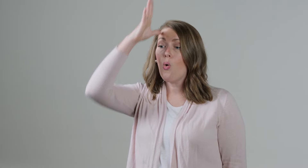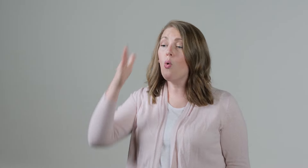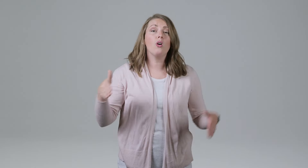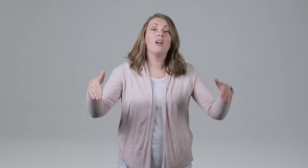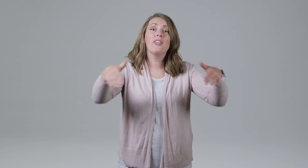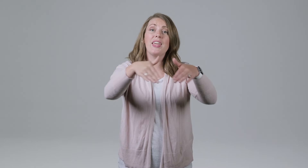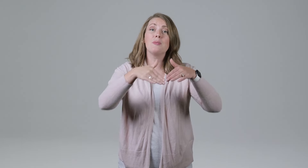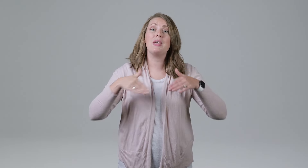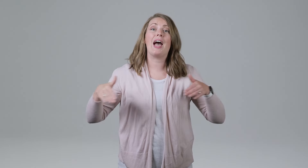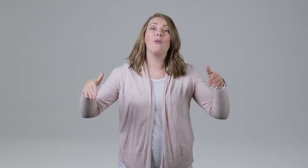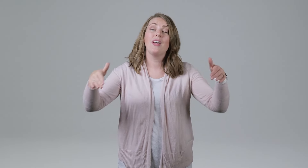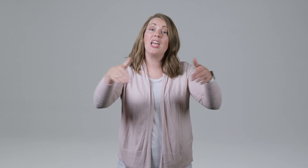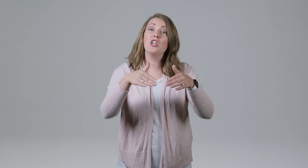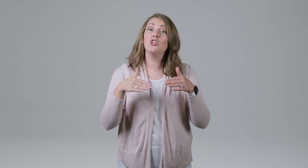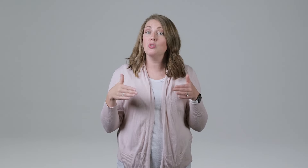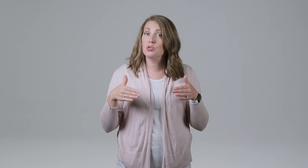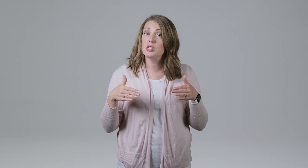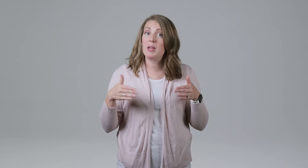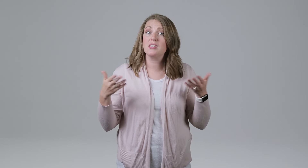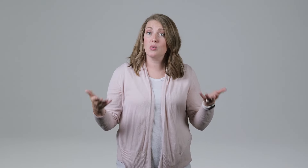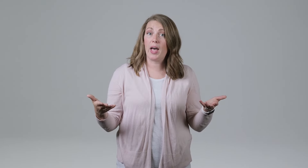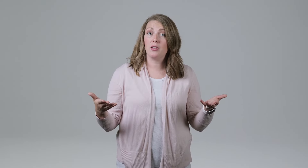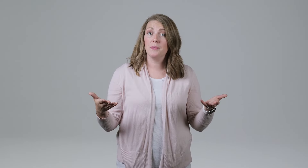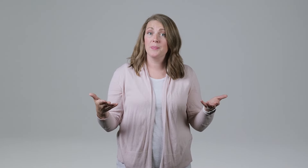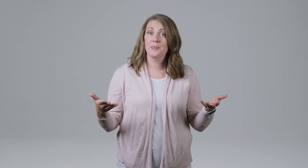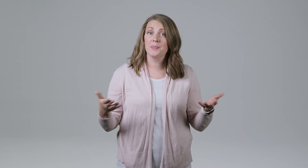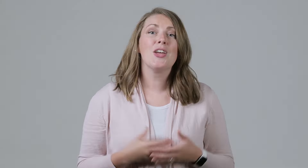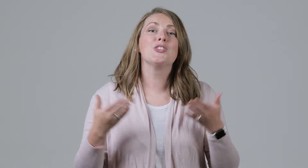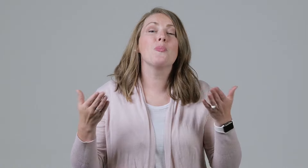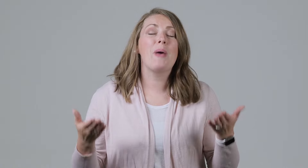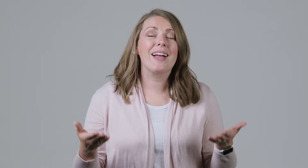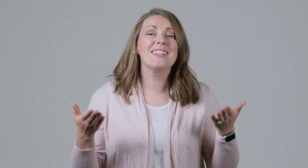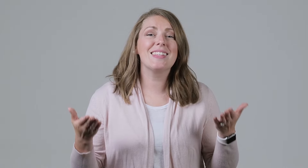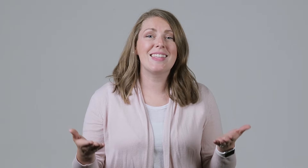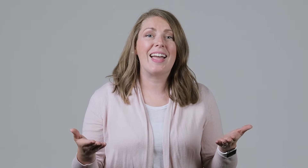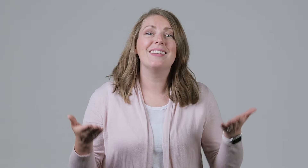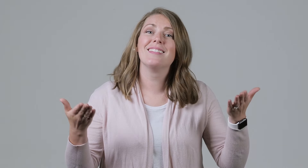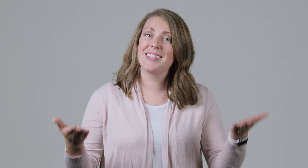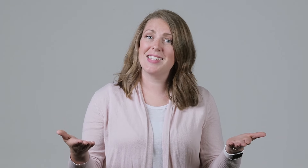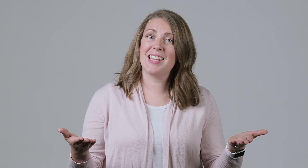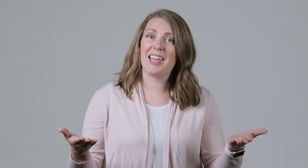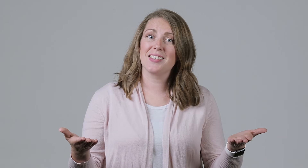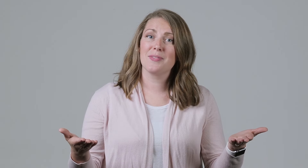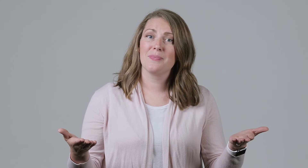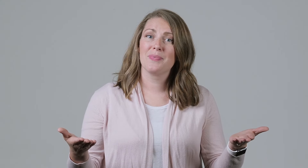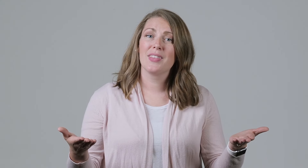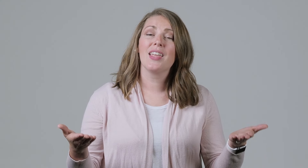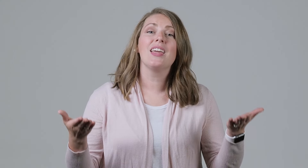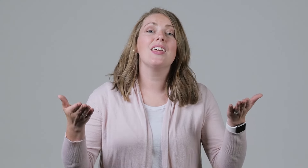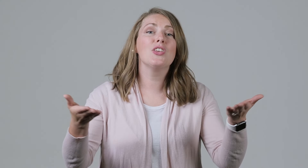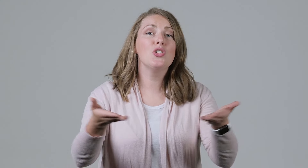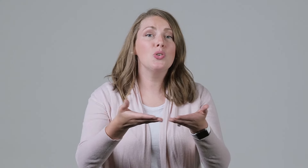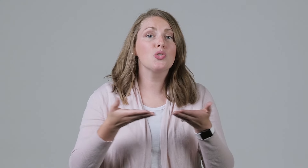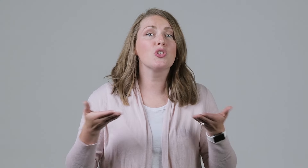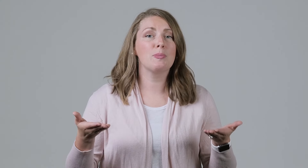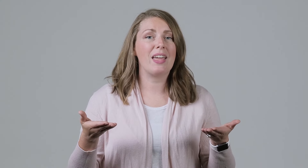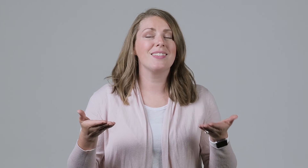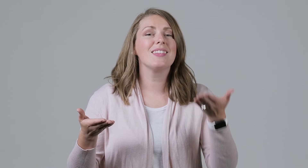or they can be out in a neutral space as well. So back to the sign to stand, in the neutral space